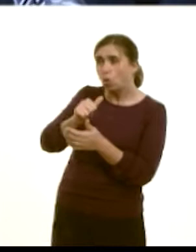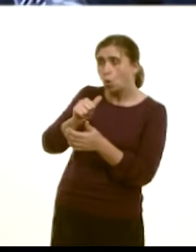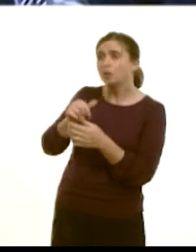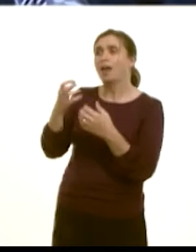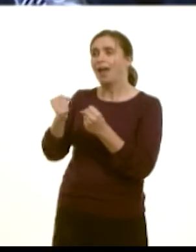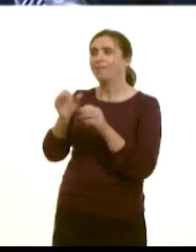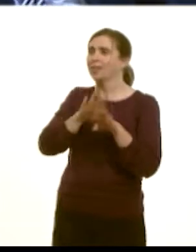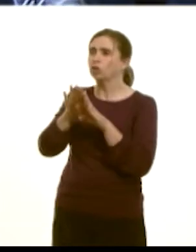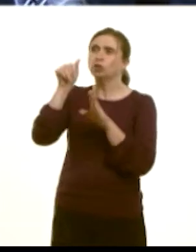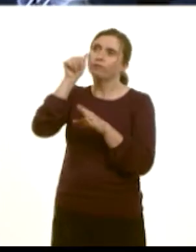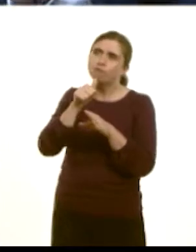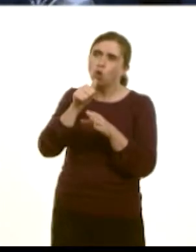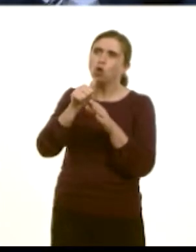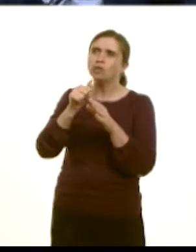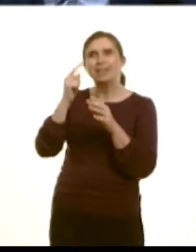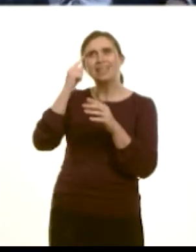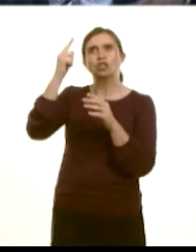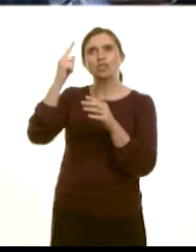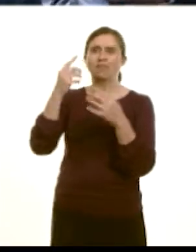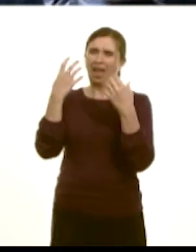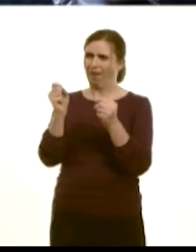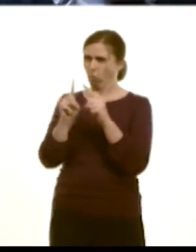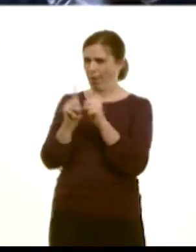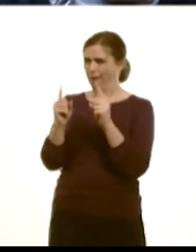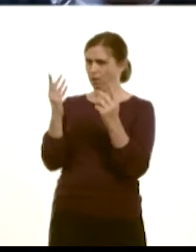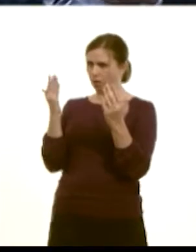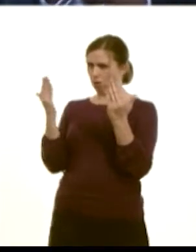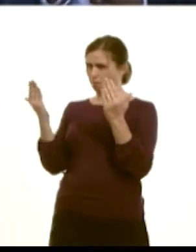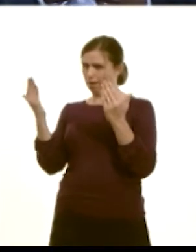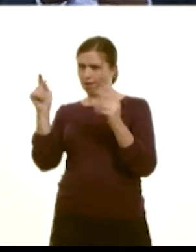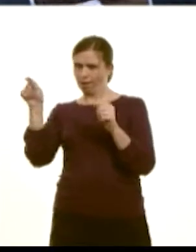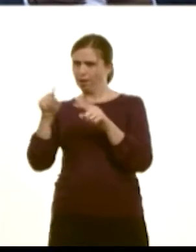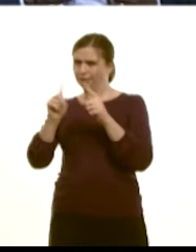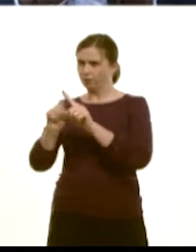uses data matching across public sector bodies to identify potentially fraudulent transactions.